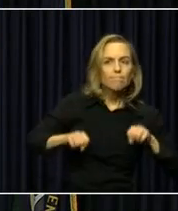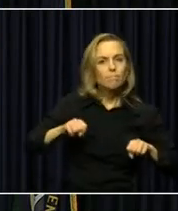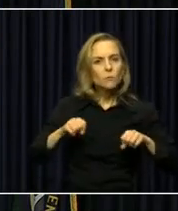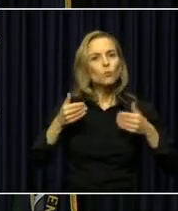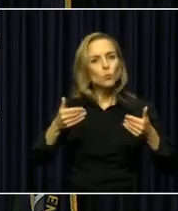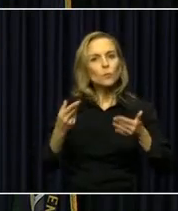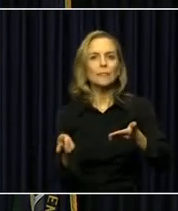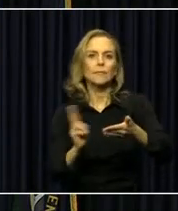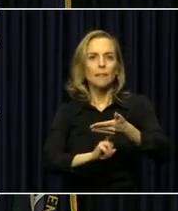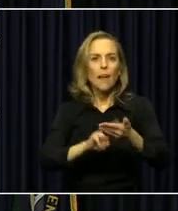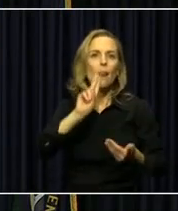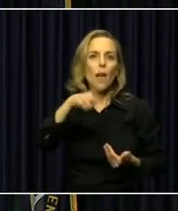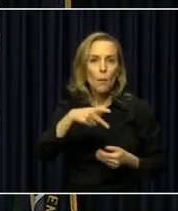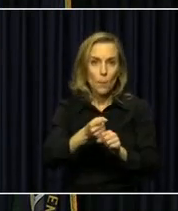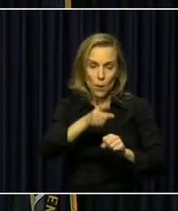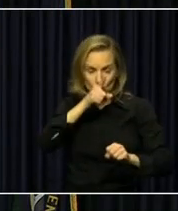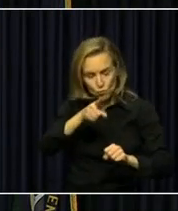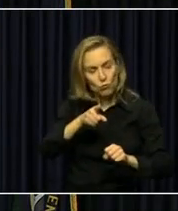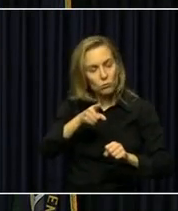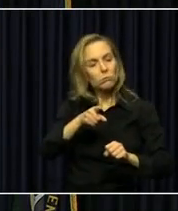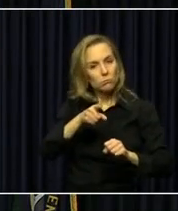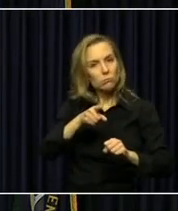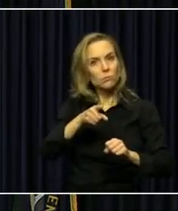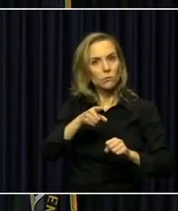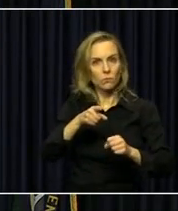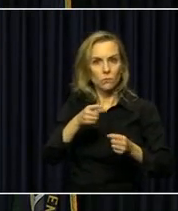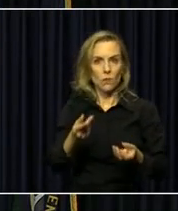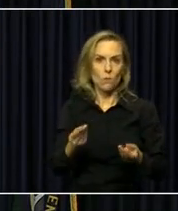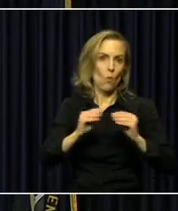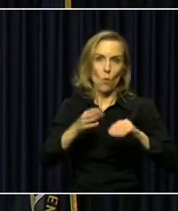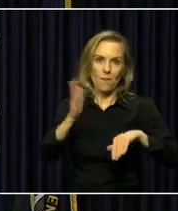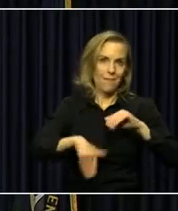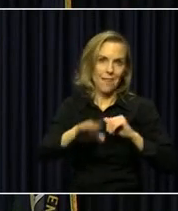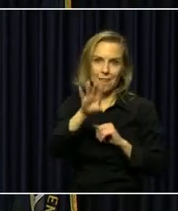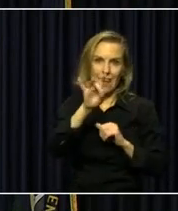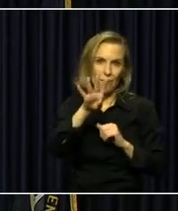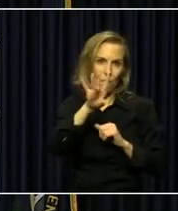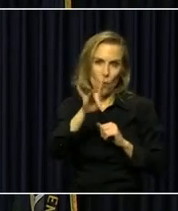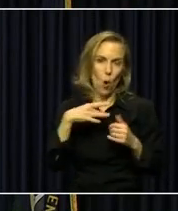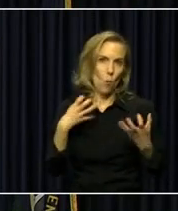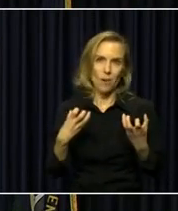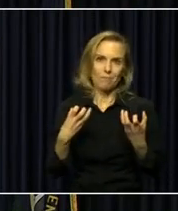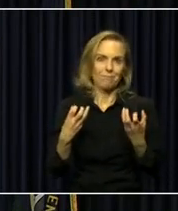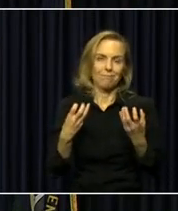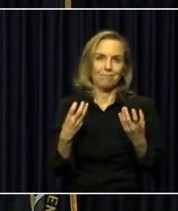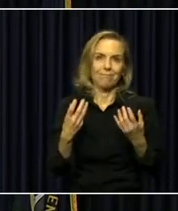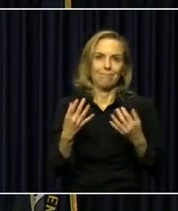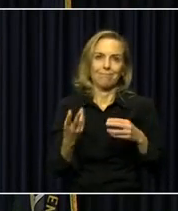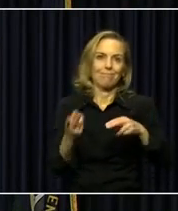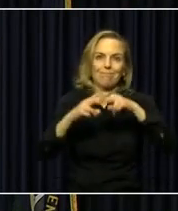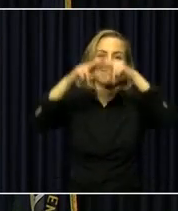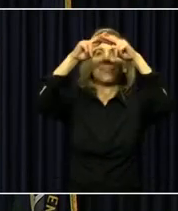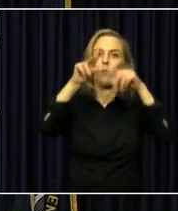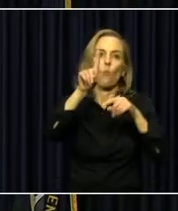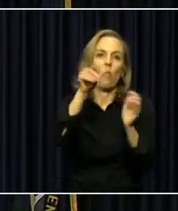YOU NEED 14 DAYS OF DECREASING